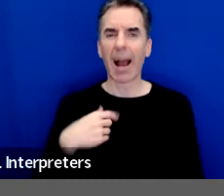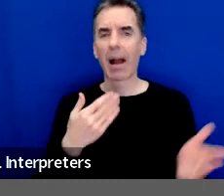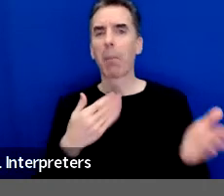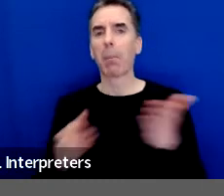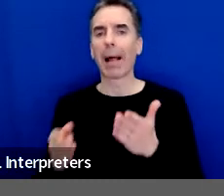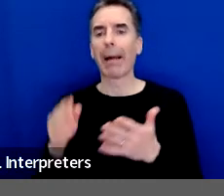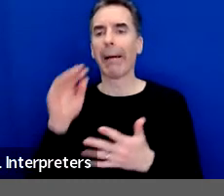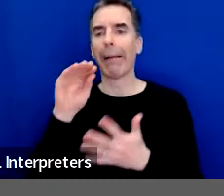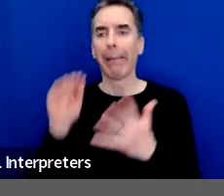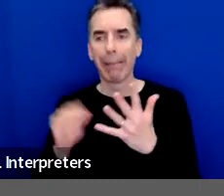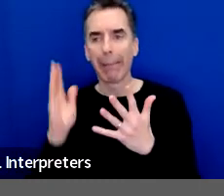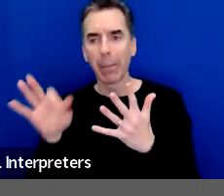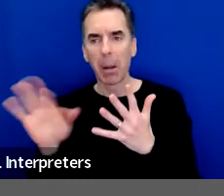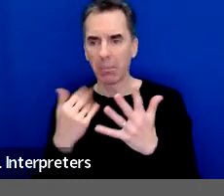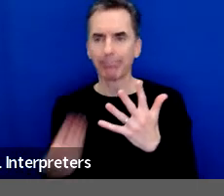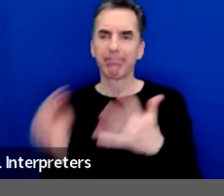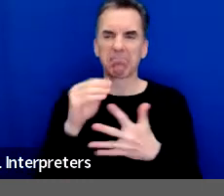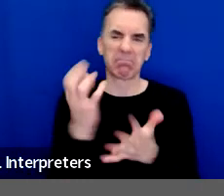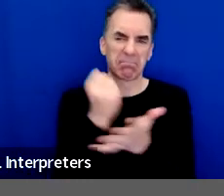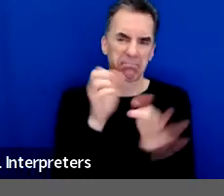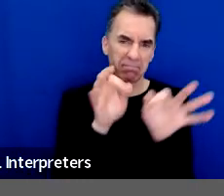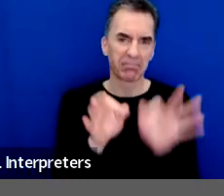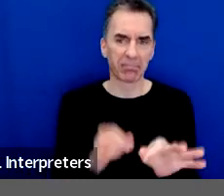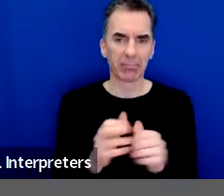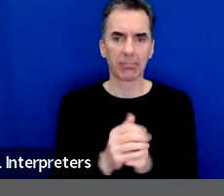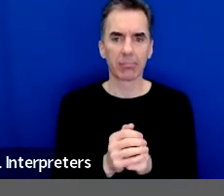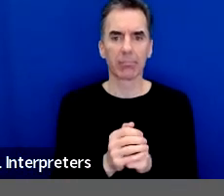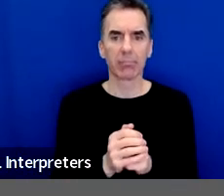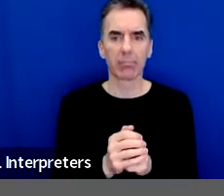So I know it's it's like natural to try and grab this link